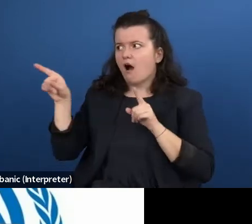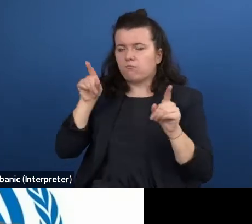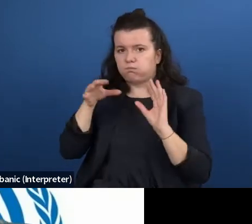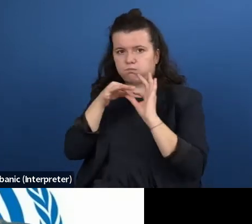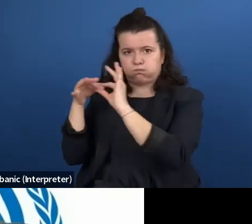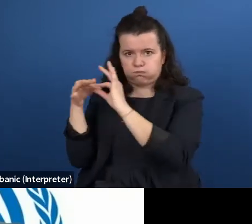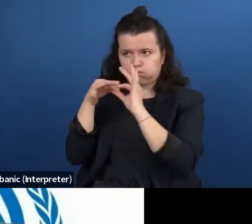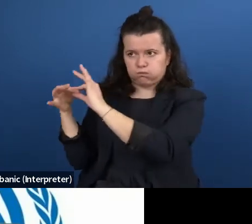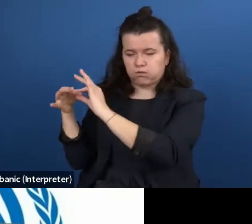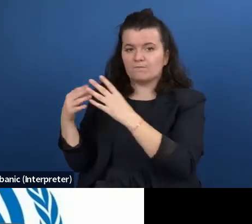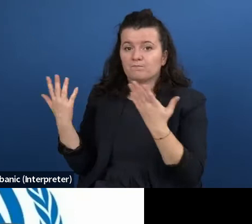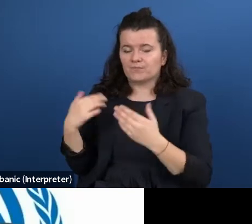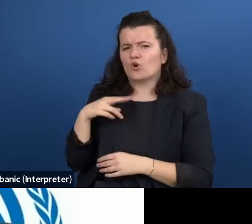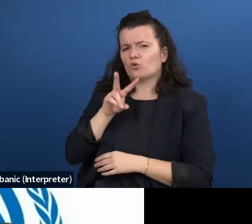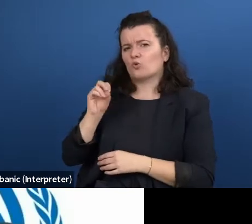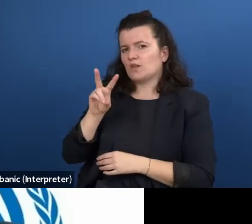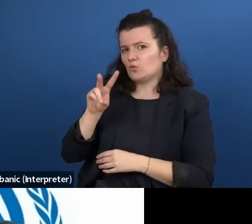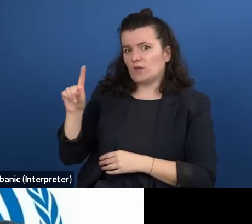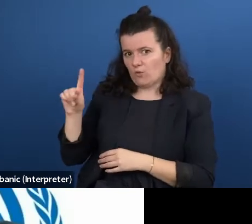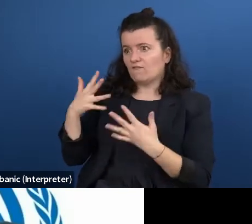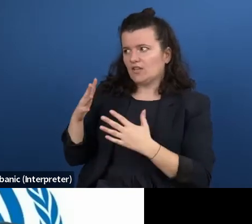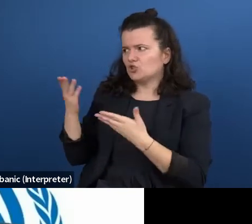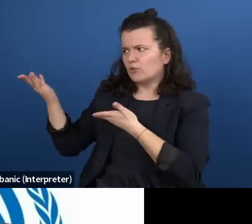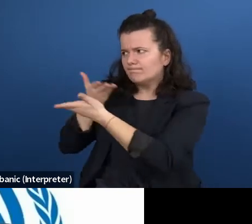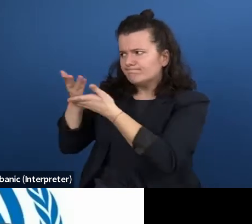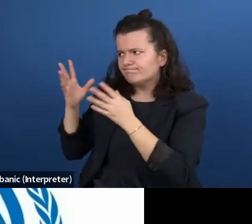And following that meeting, I met with the bureau of the Committee